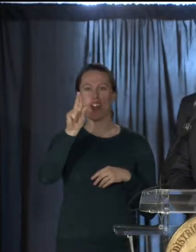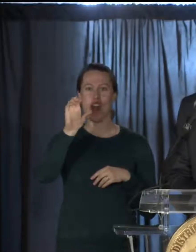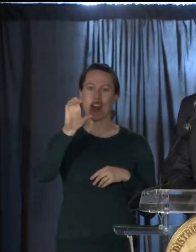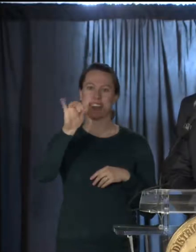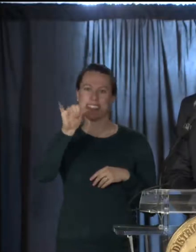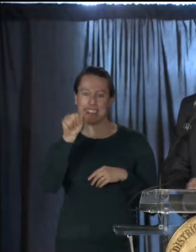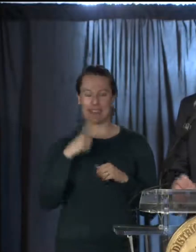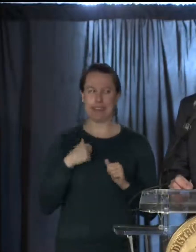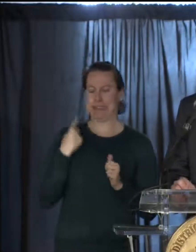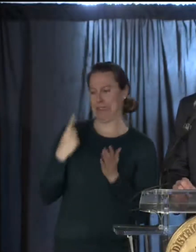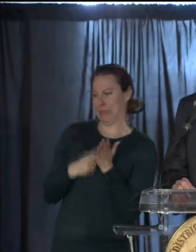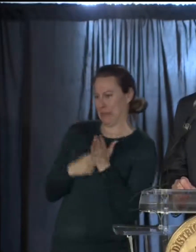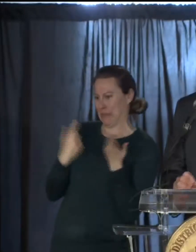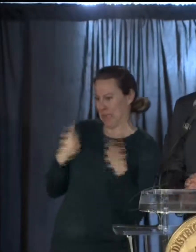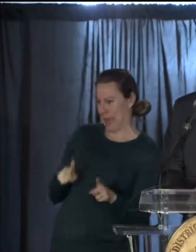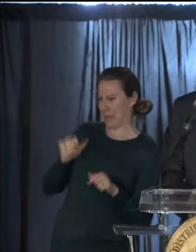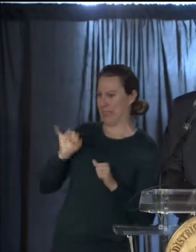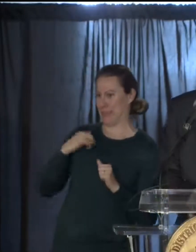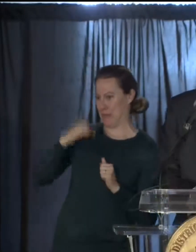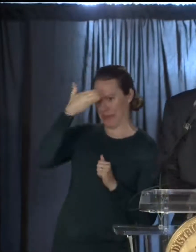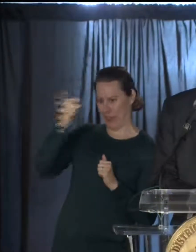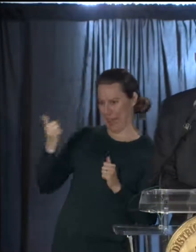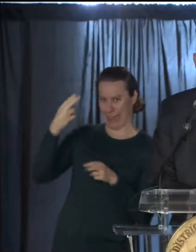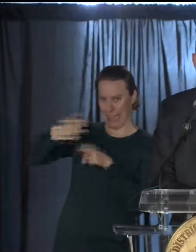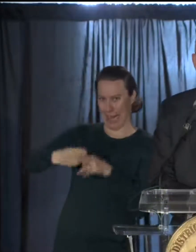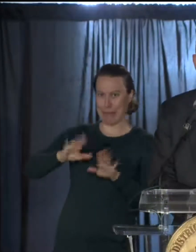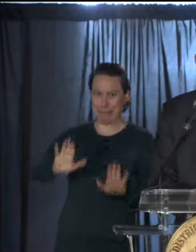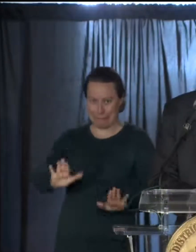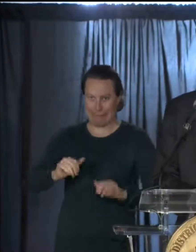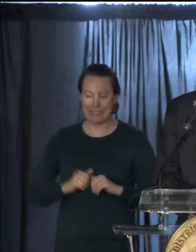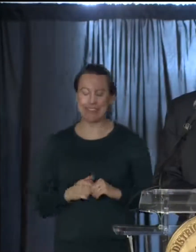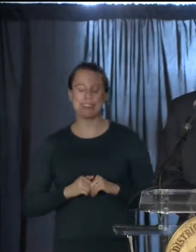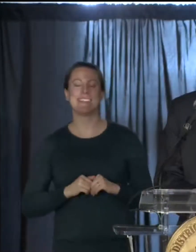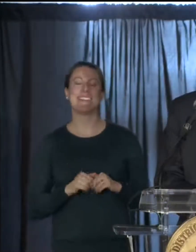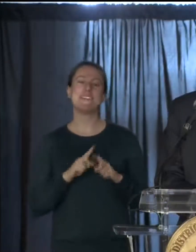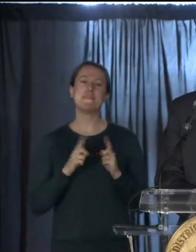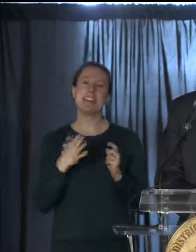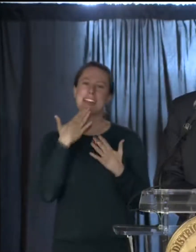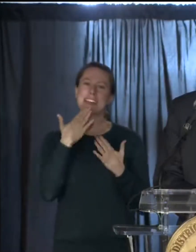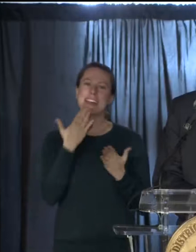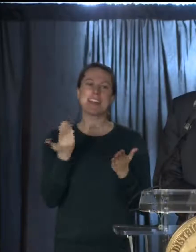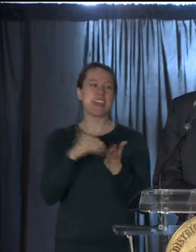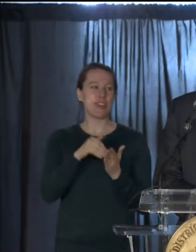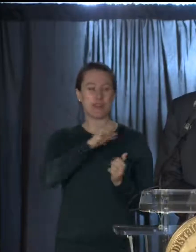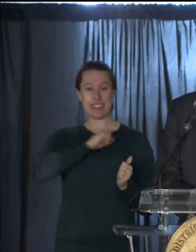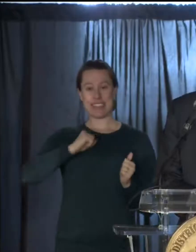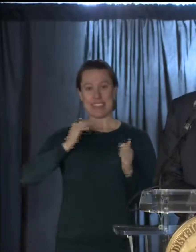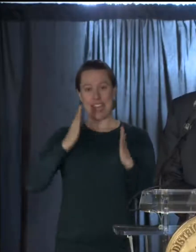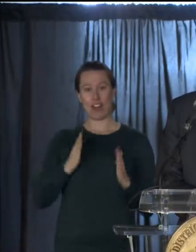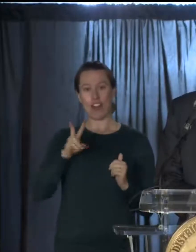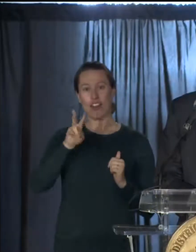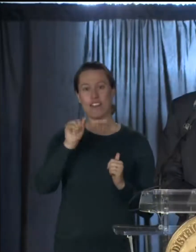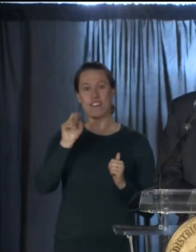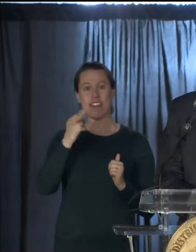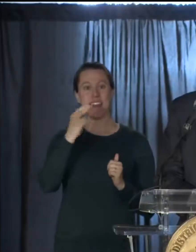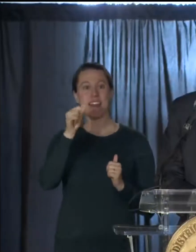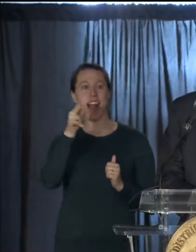BEEN IN OFFICE FOR A WHILE BECAUSE I WANT TO THANK SENATOR VAN HOLLEN NOT ONLY FOR YOUR WORDS BUT ALSO FOR YOUR SUPPORT